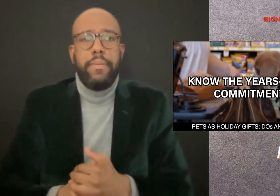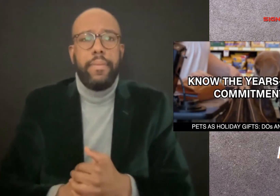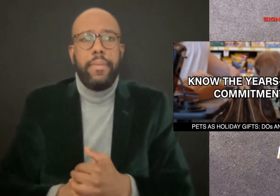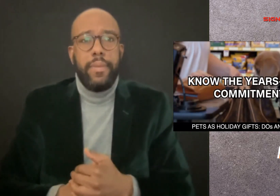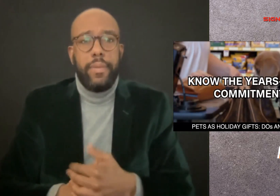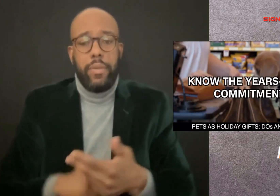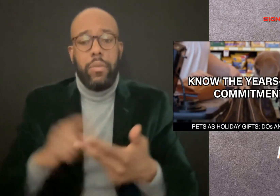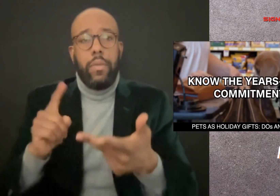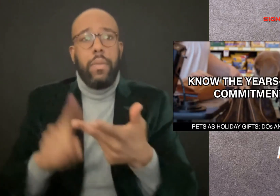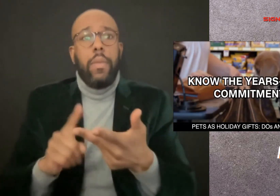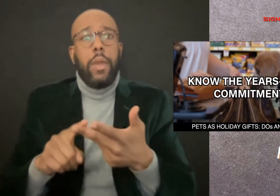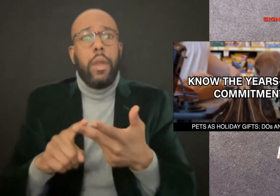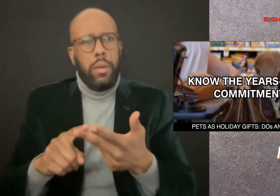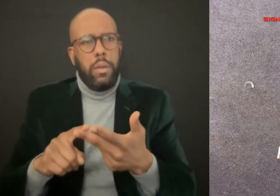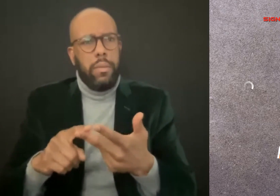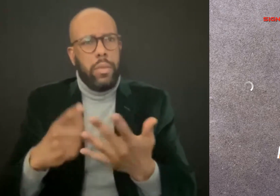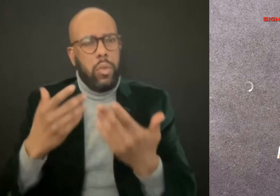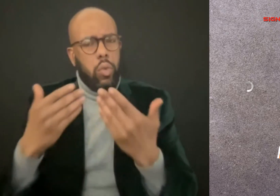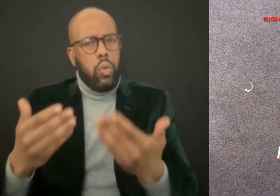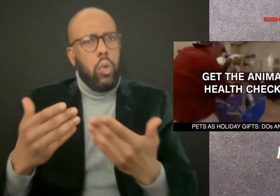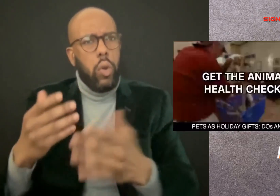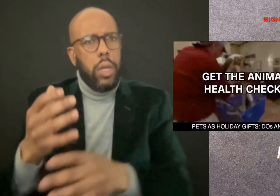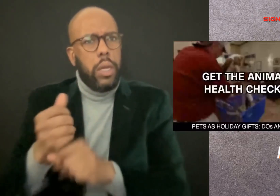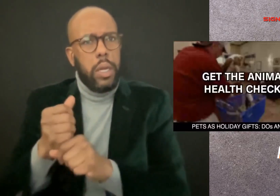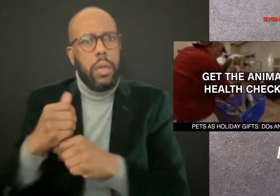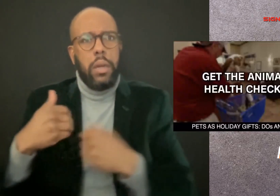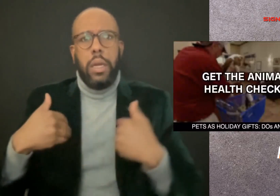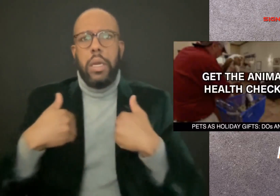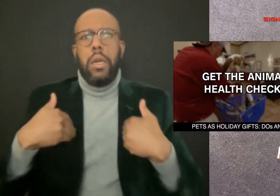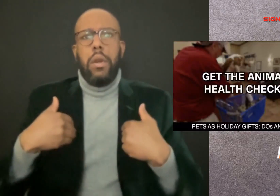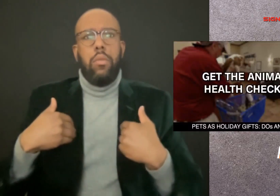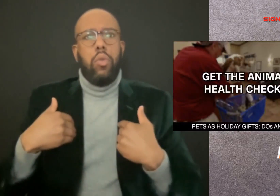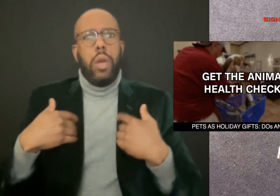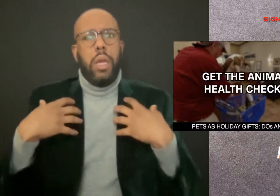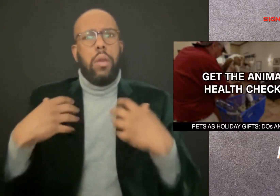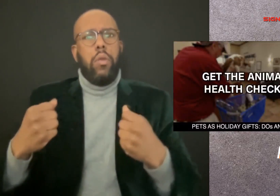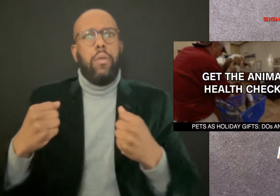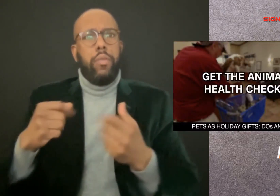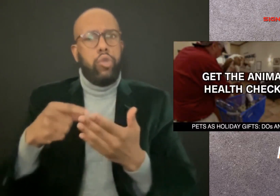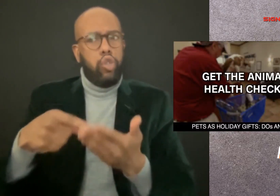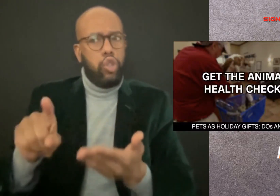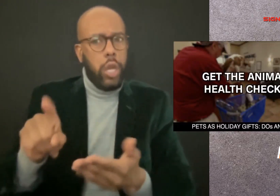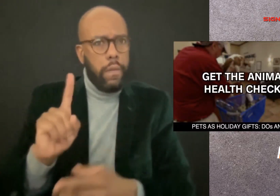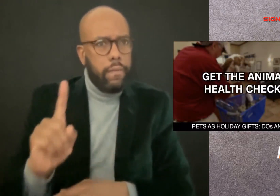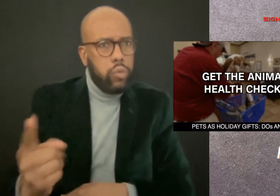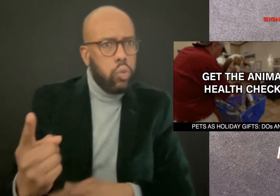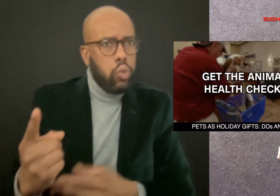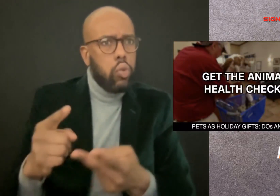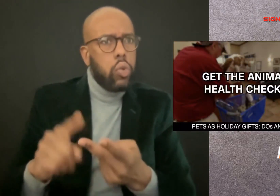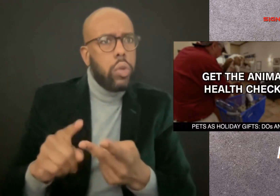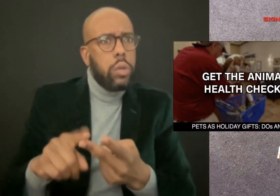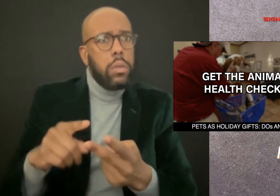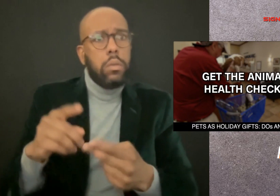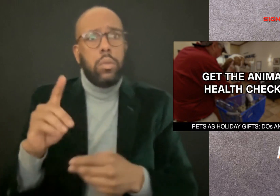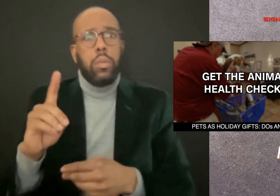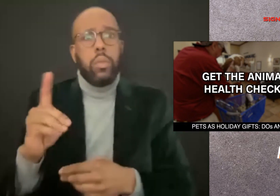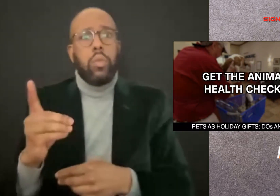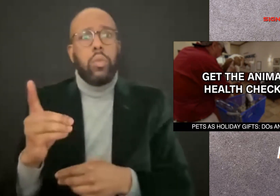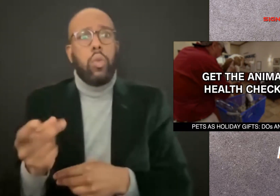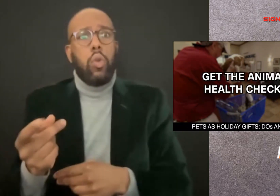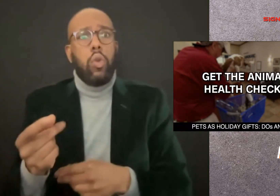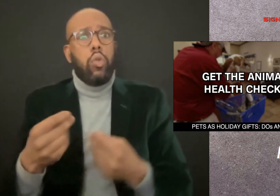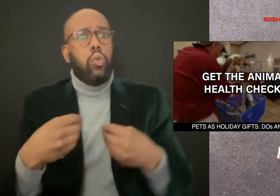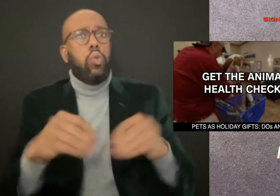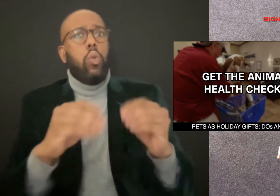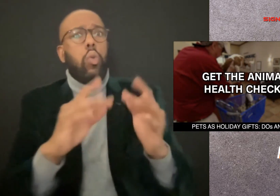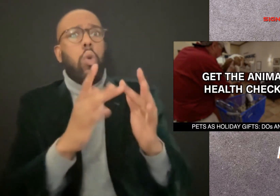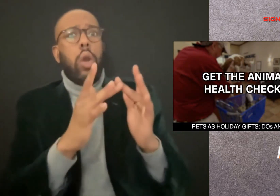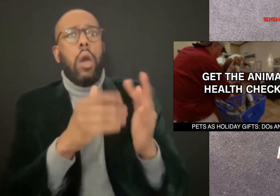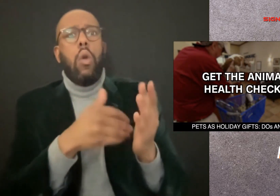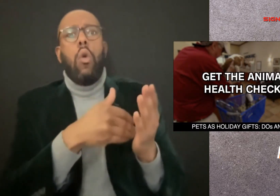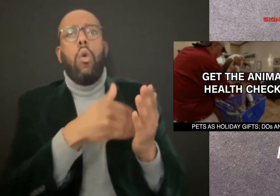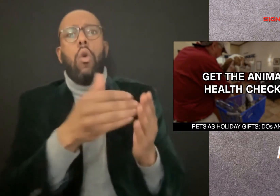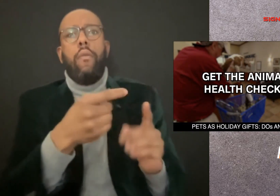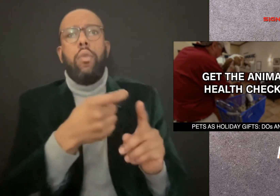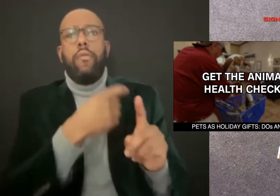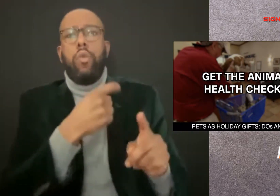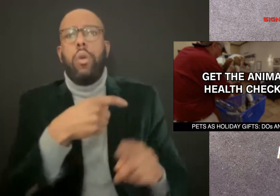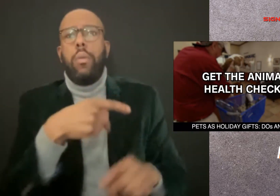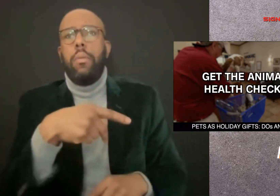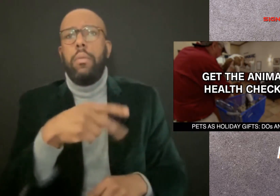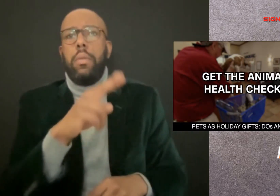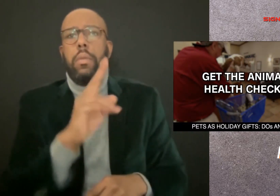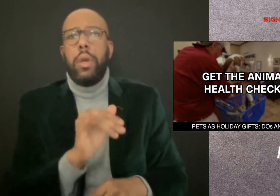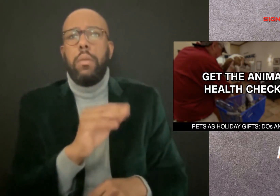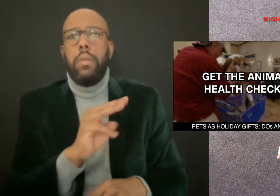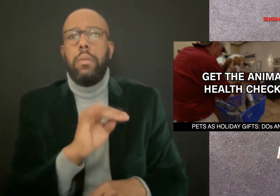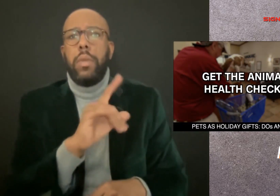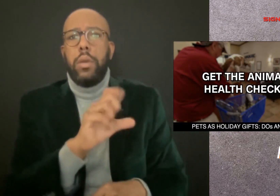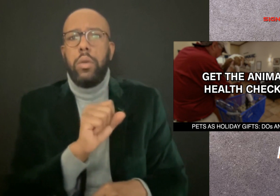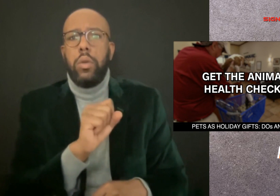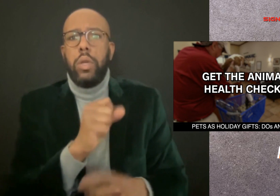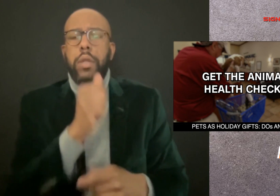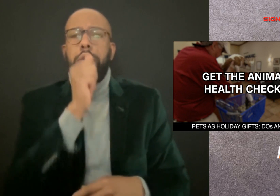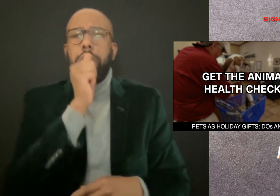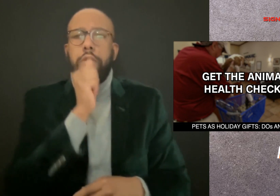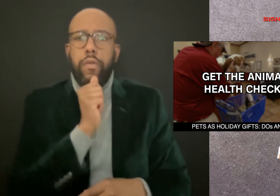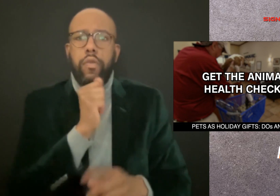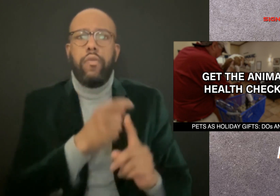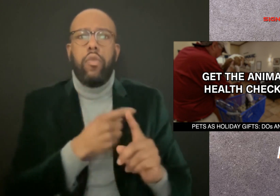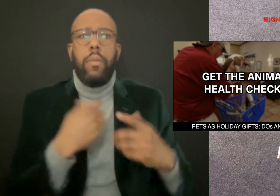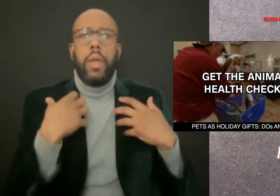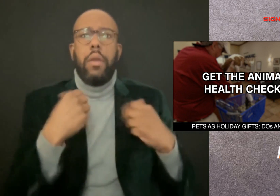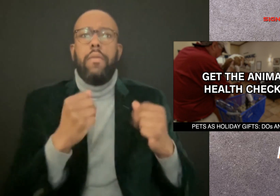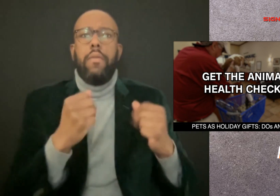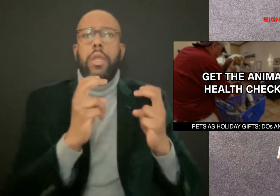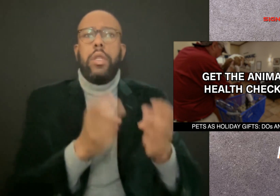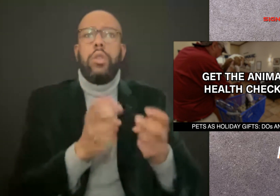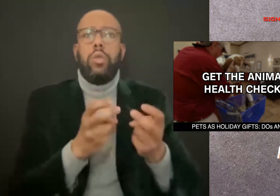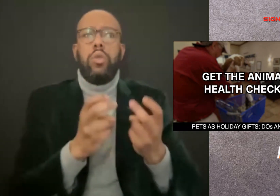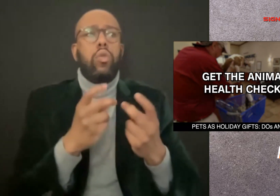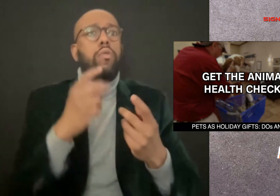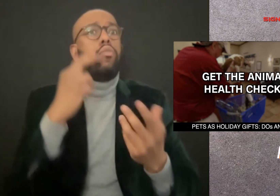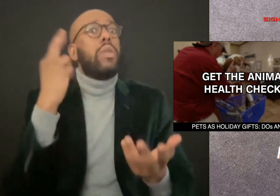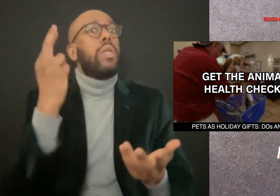number three get the animal's health checked dogs sold online often come from puppy mills